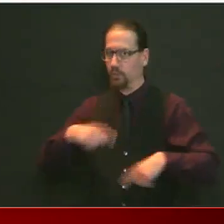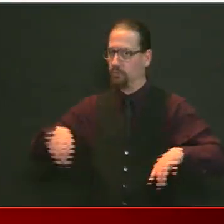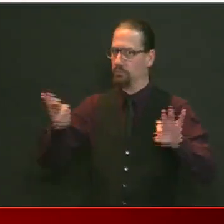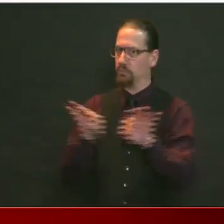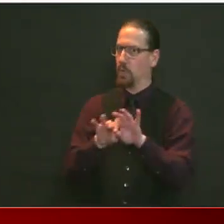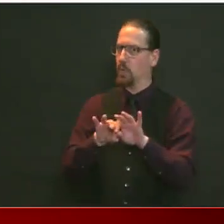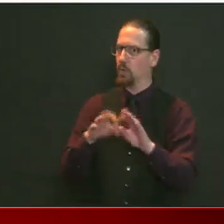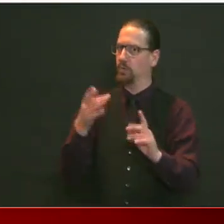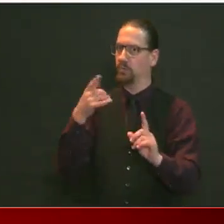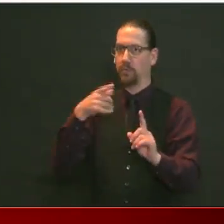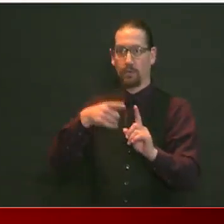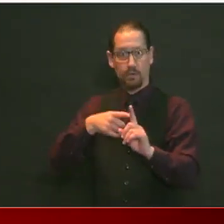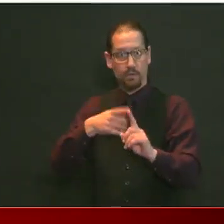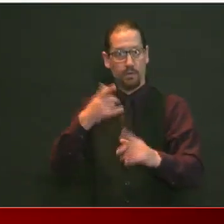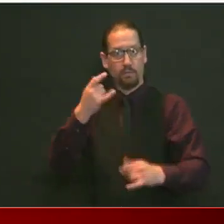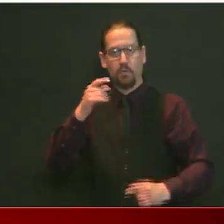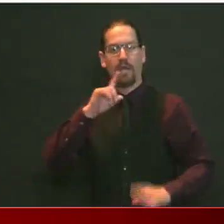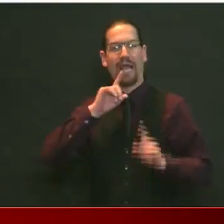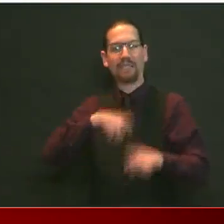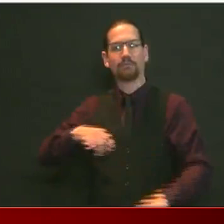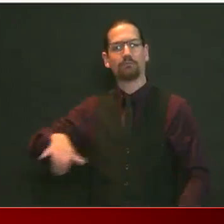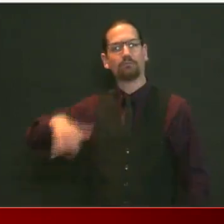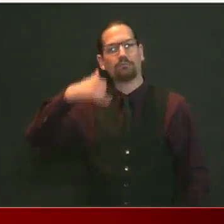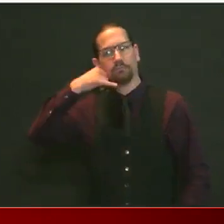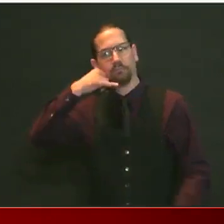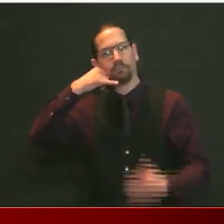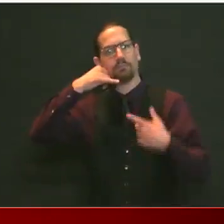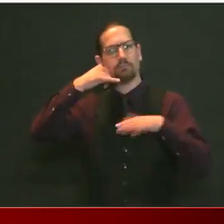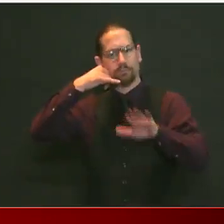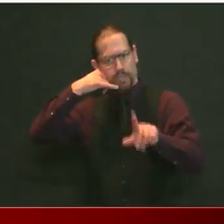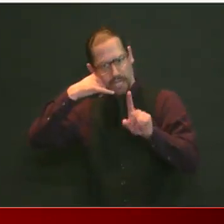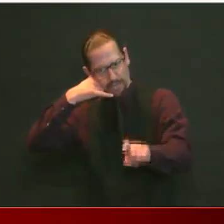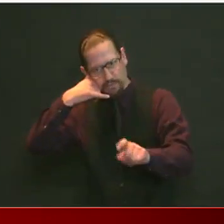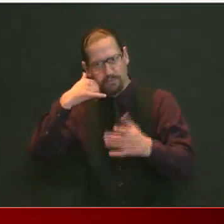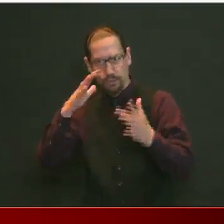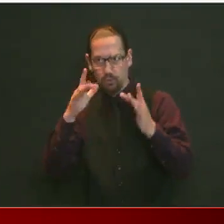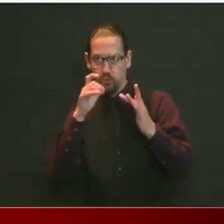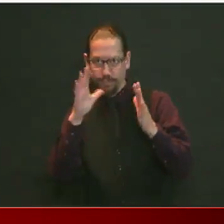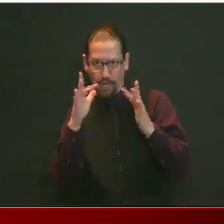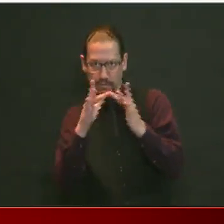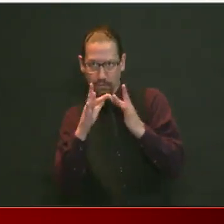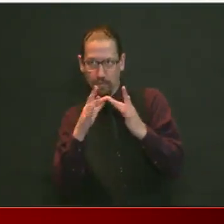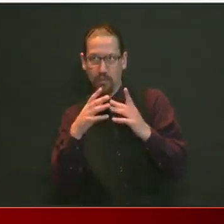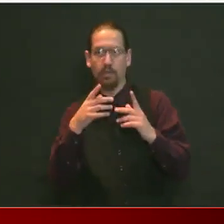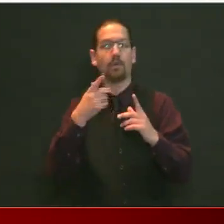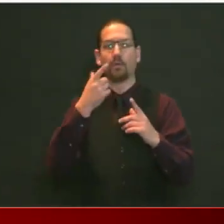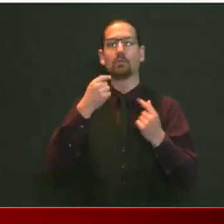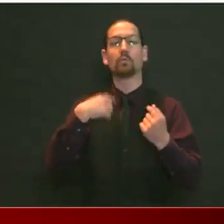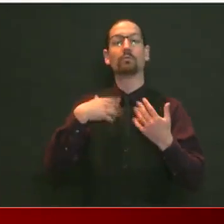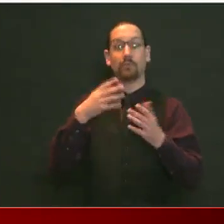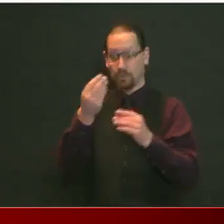TOOLS TO HELP THEM BUT AT THE END OF THE DAY, IT'S SOMEONE GETTING ON THE PHONE AND CALLING YOU AND ASKING YOU WHO YOU'VE BEEN IN CONTACT WITH AND THEN